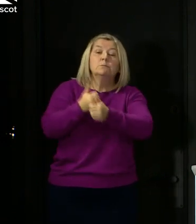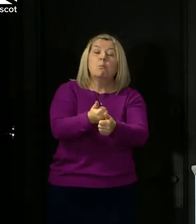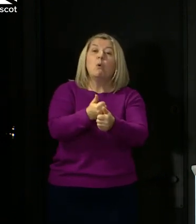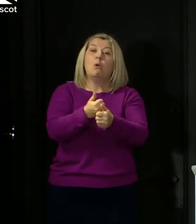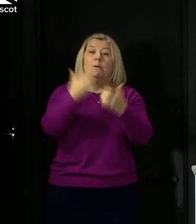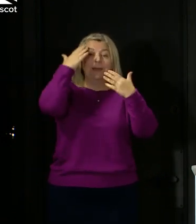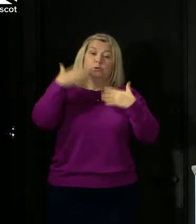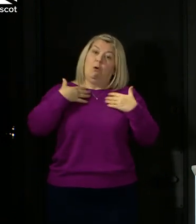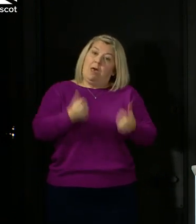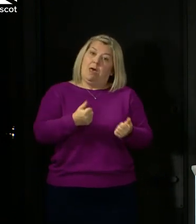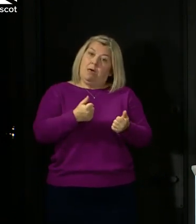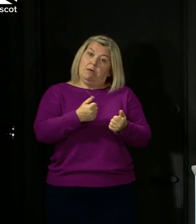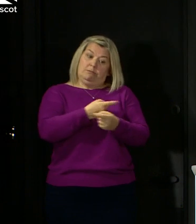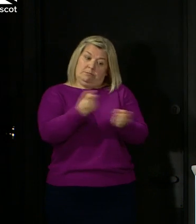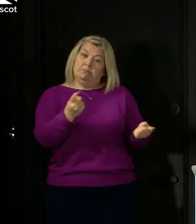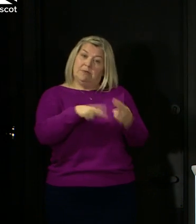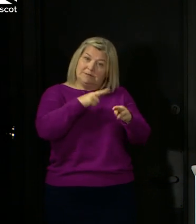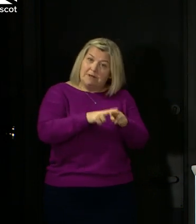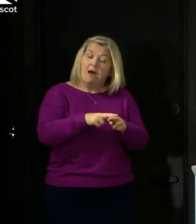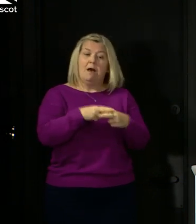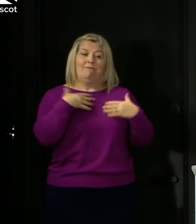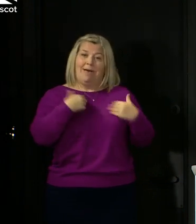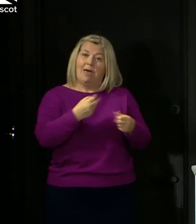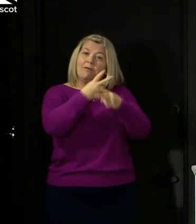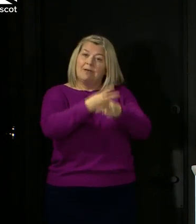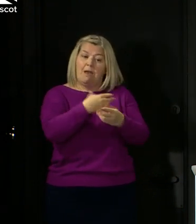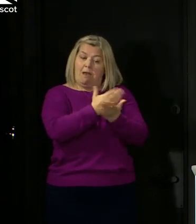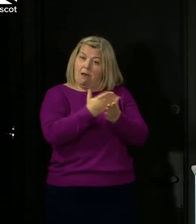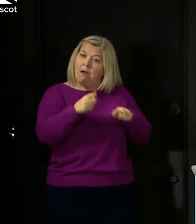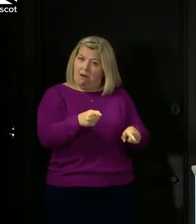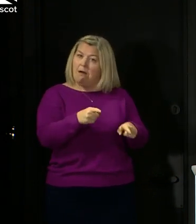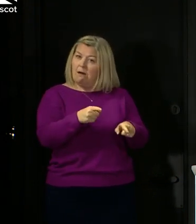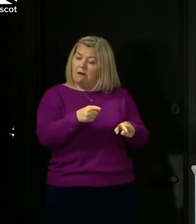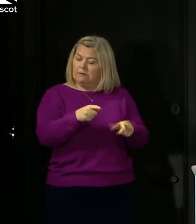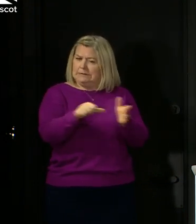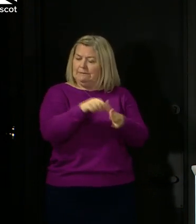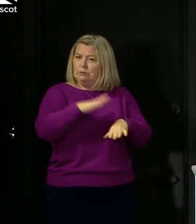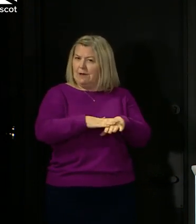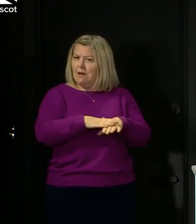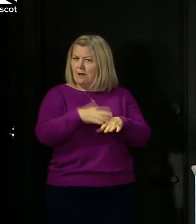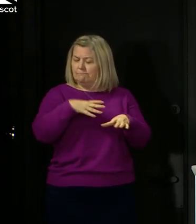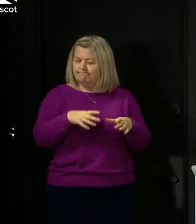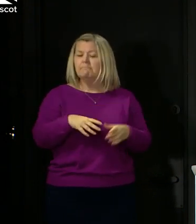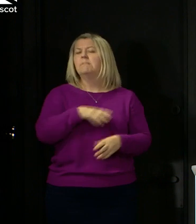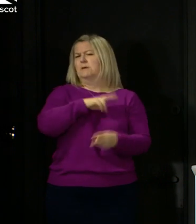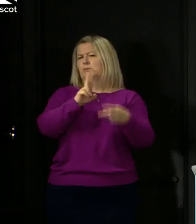in our health and care sector, at this very difficult time. Before that, there are two items I want to address.